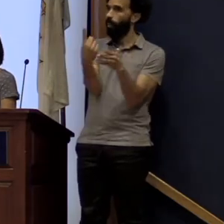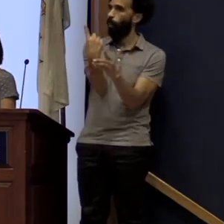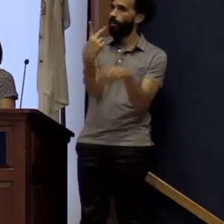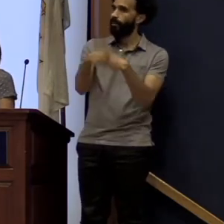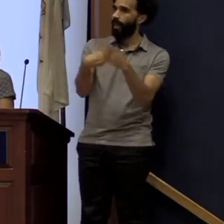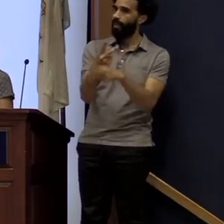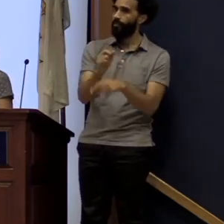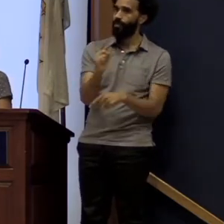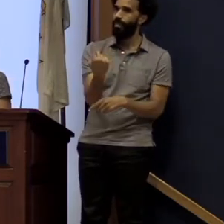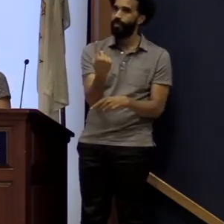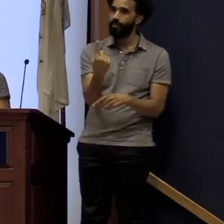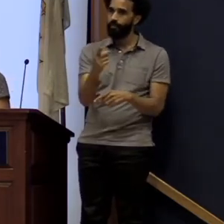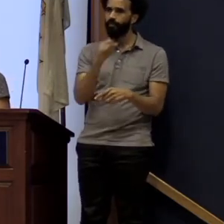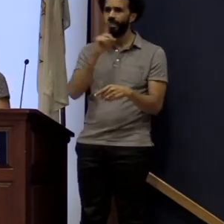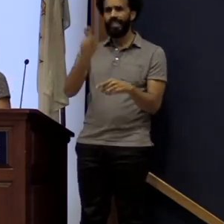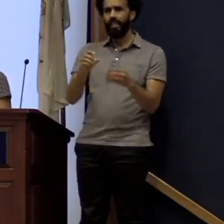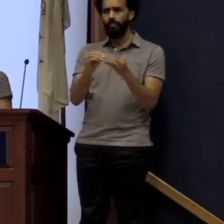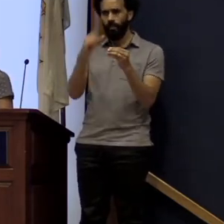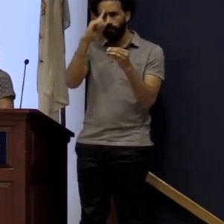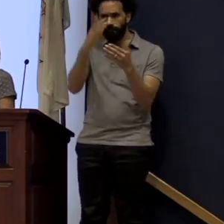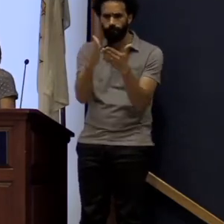If you don't have an electron engineer, you cannot be an engineer